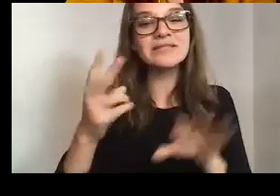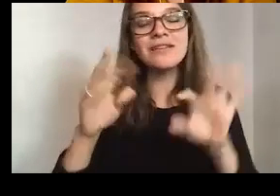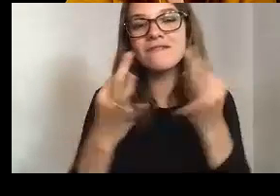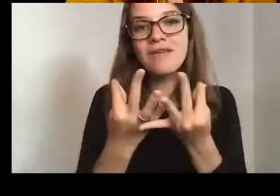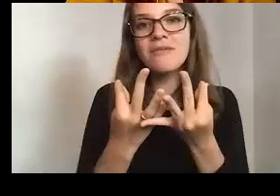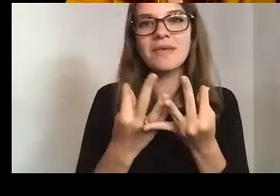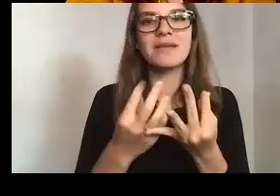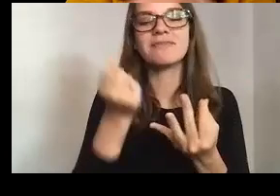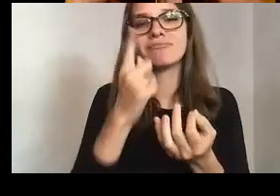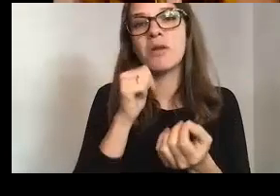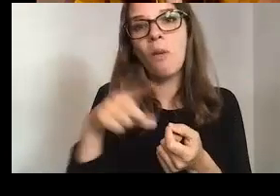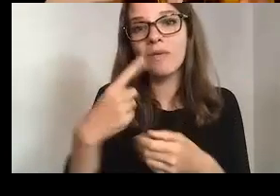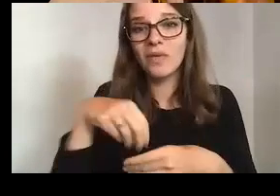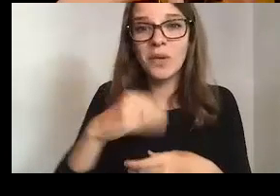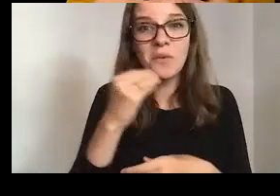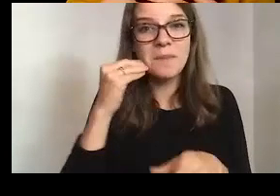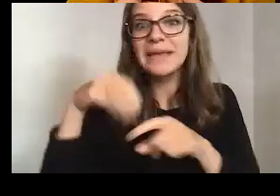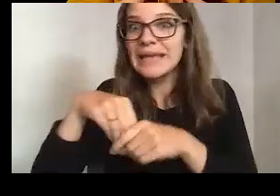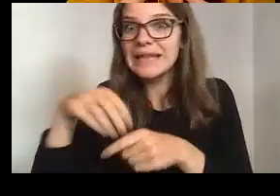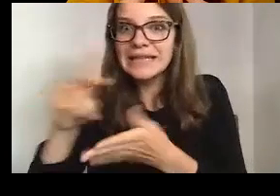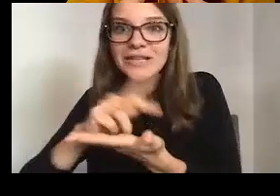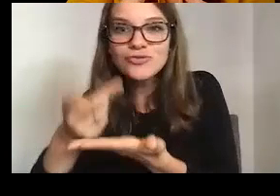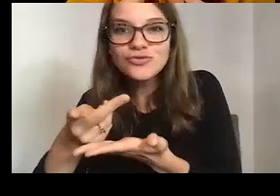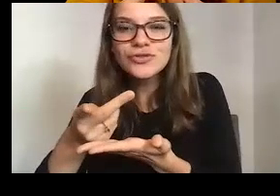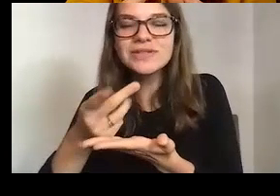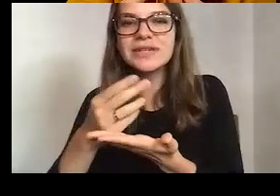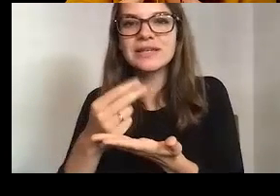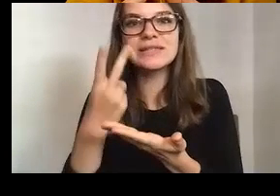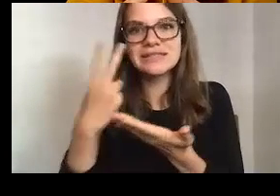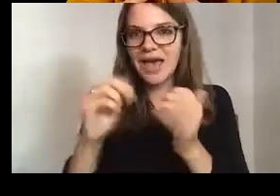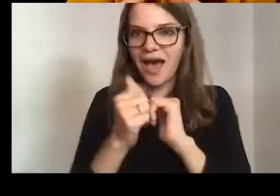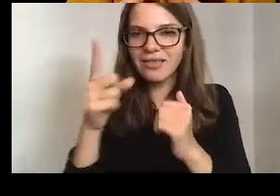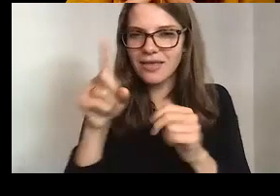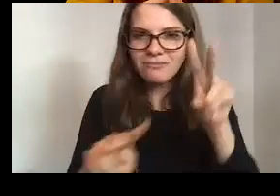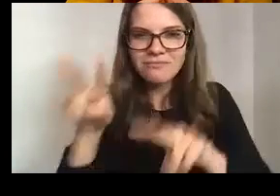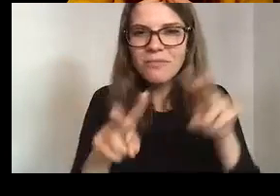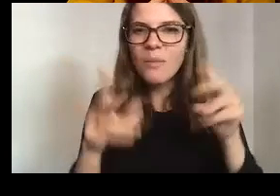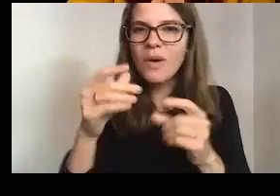not only in their home but in their kitchen and be able to see what's in the environment be able